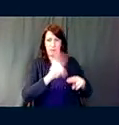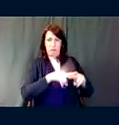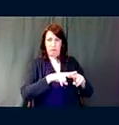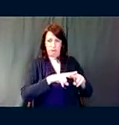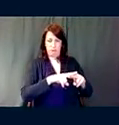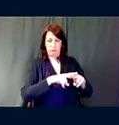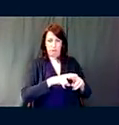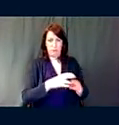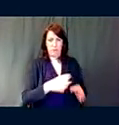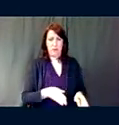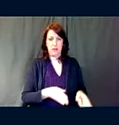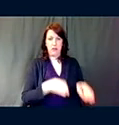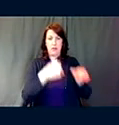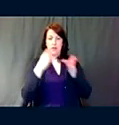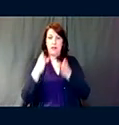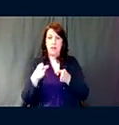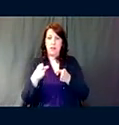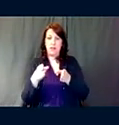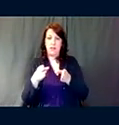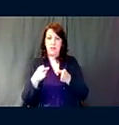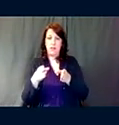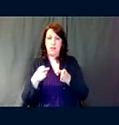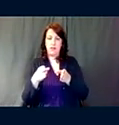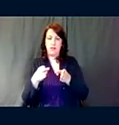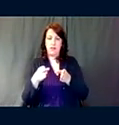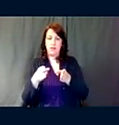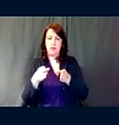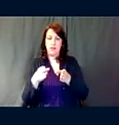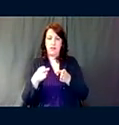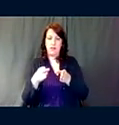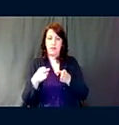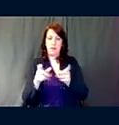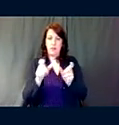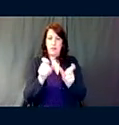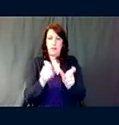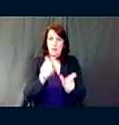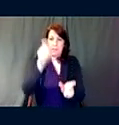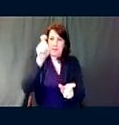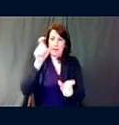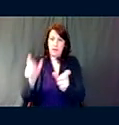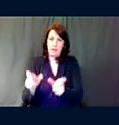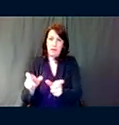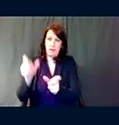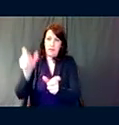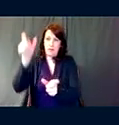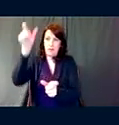CONTROL VILLAGES, INCREASED TO 6% BY ENDLINE. BUT IN THE PLACES WHERE THE